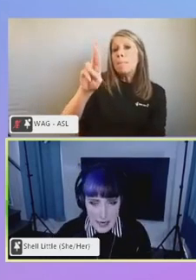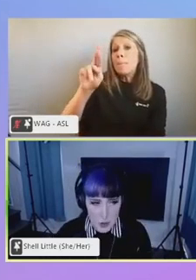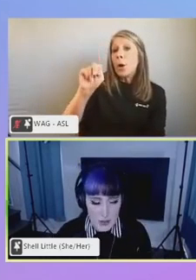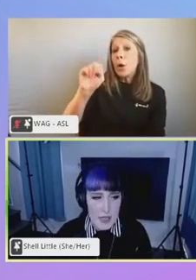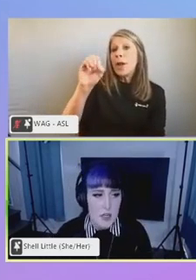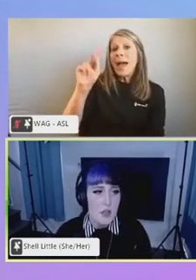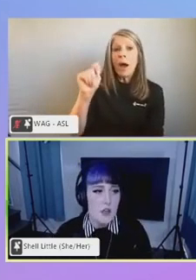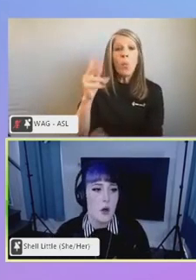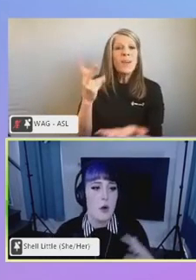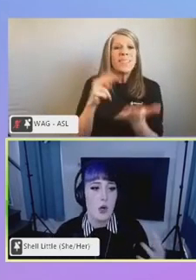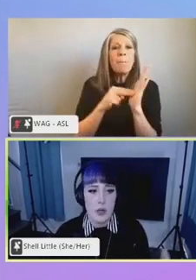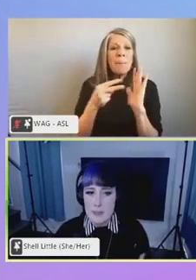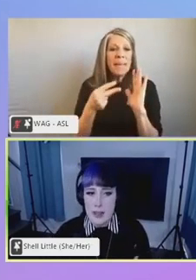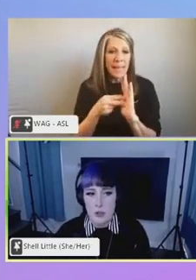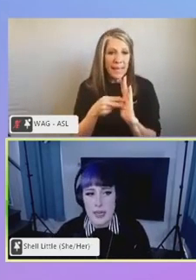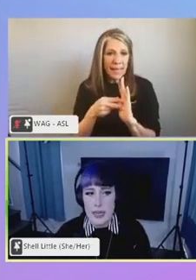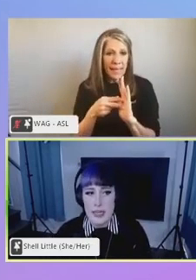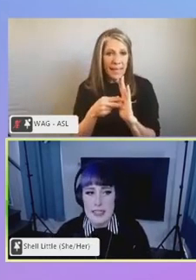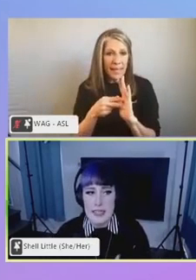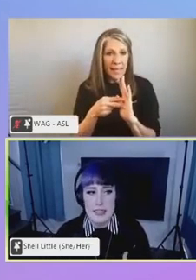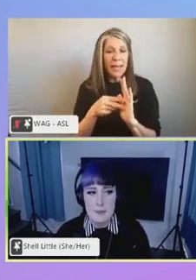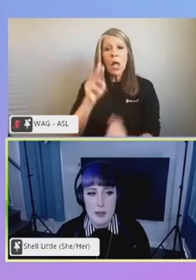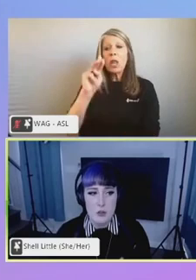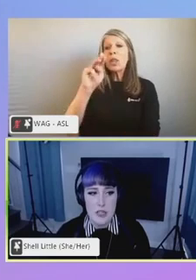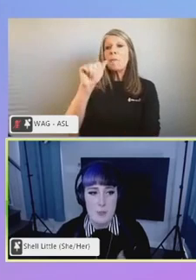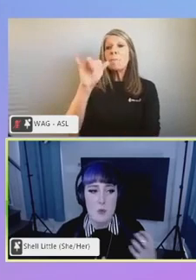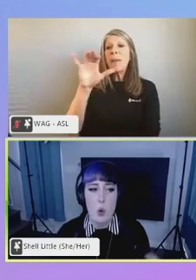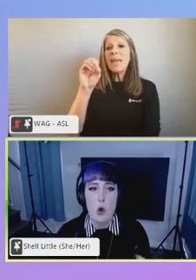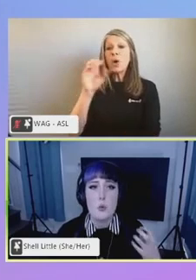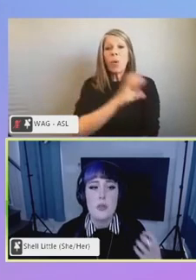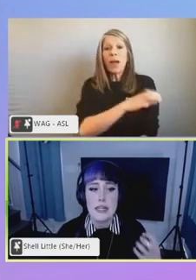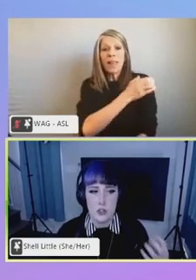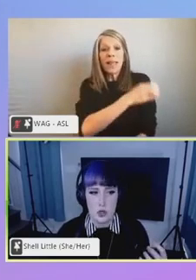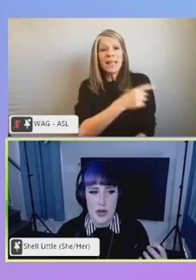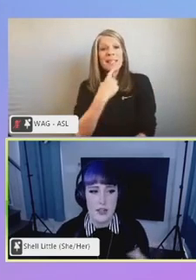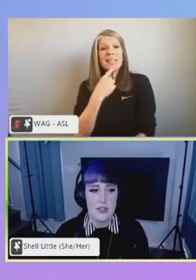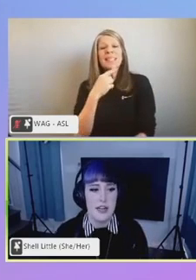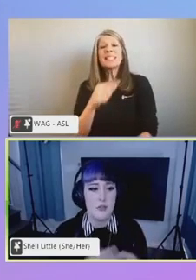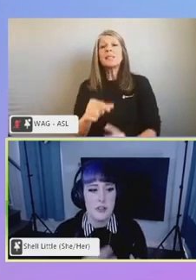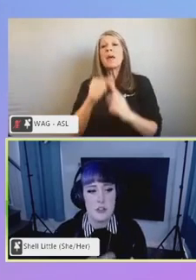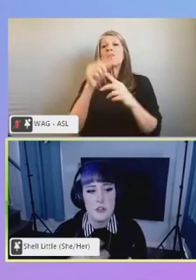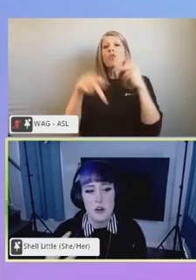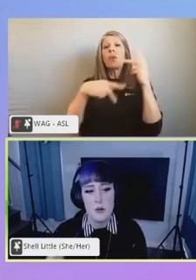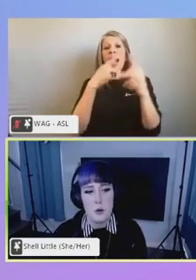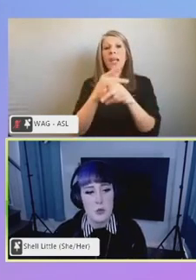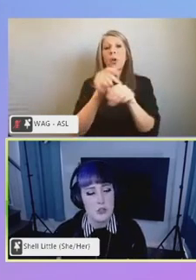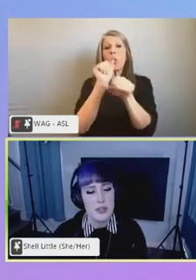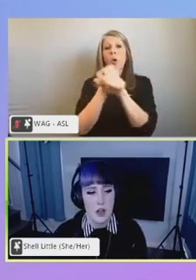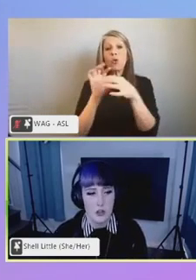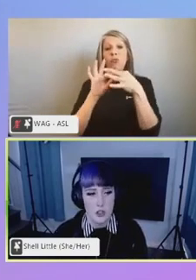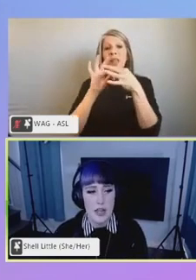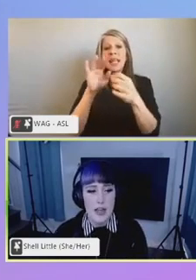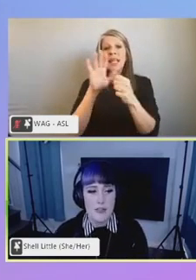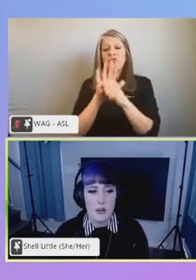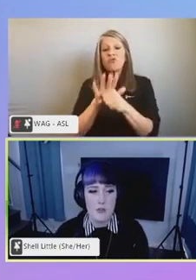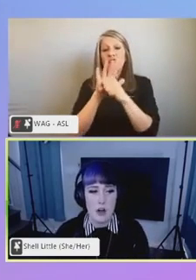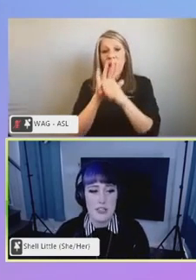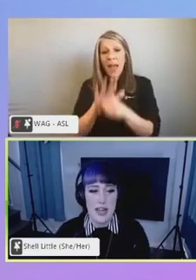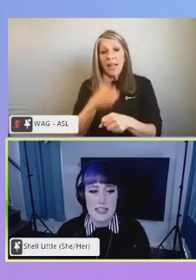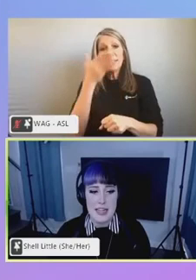disproportionately not doing great. So let's get into definitions. So to the fine burnout, people talk about burnout. What is it actually? So according to the Mayo